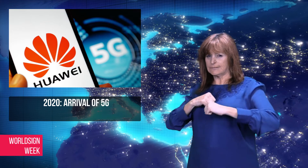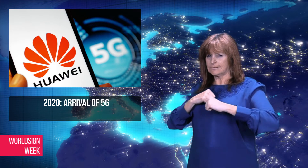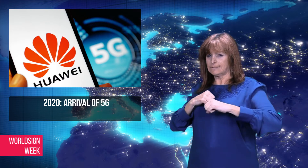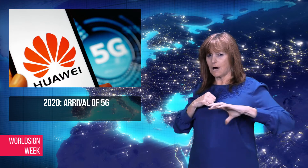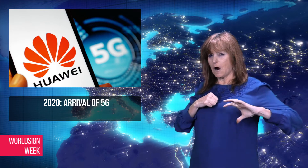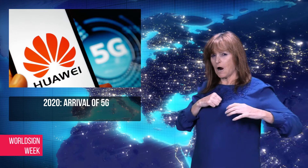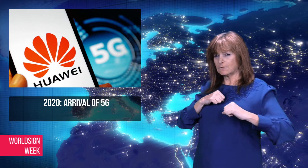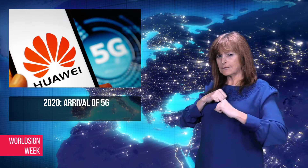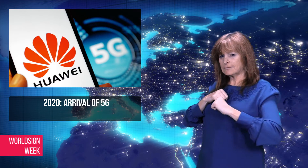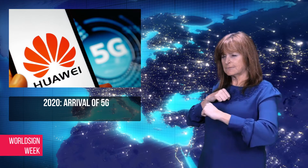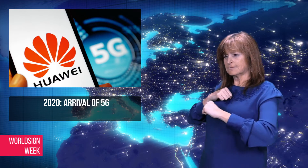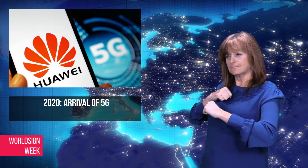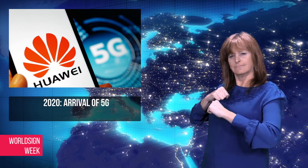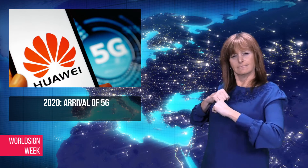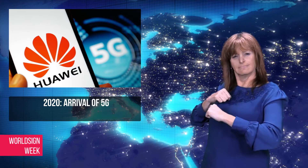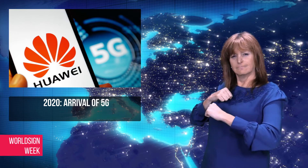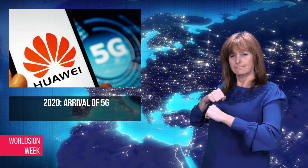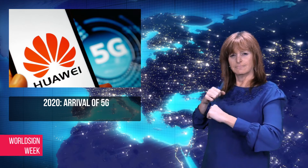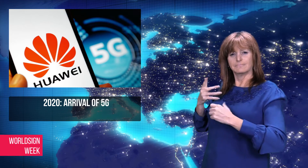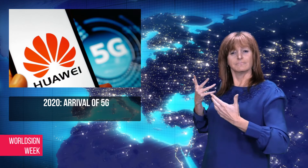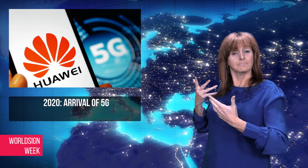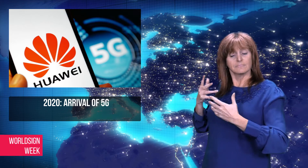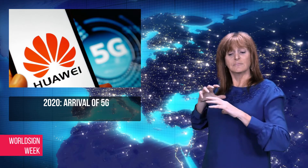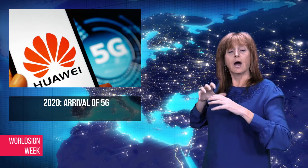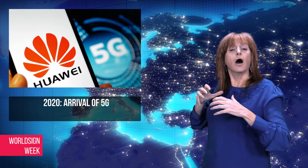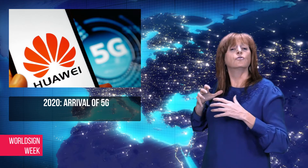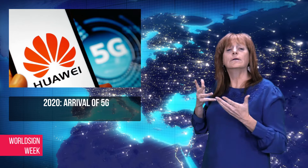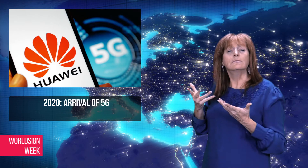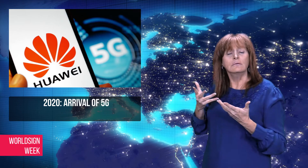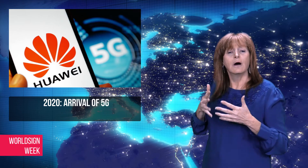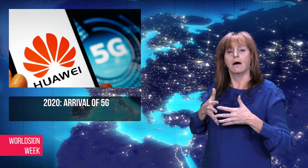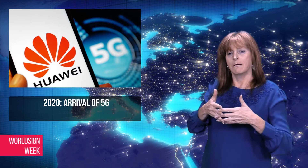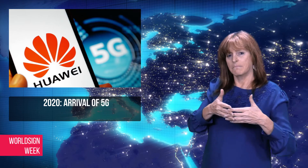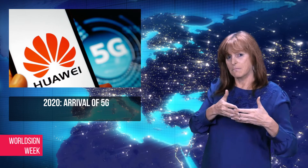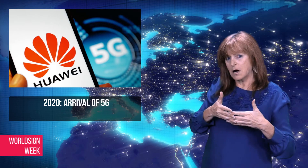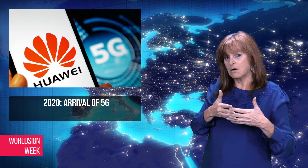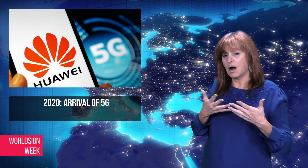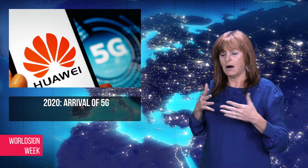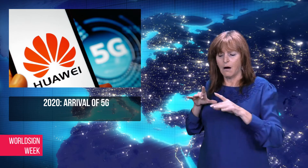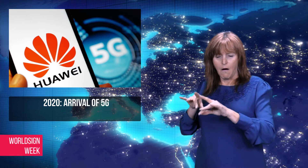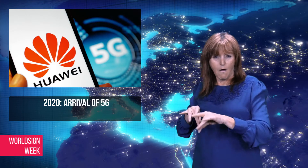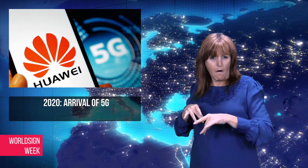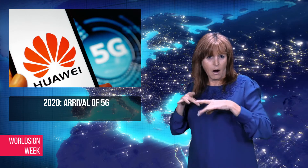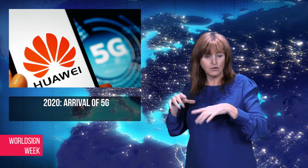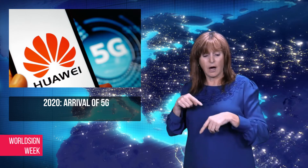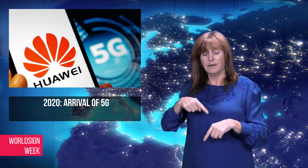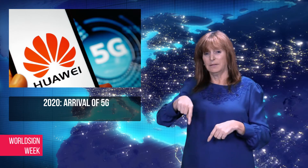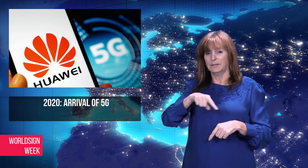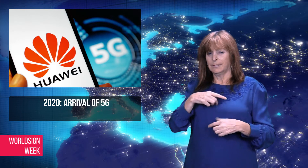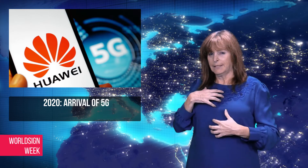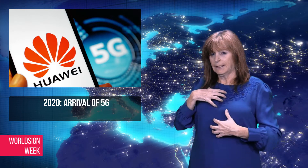including the United States and Australia who fear the